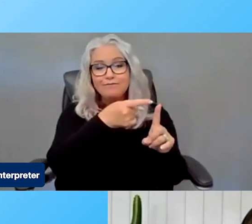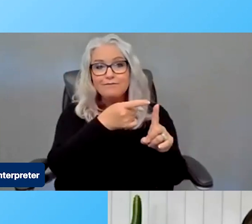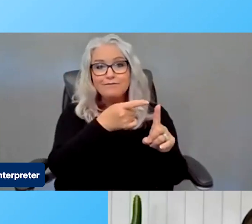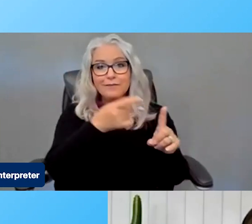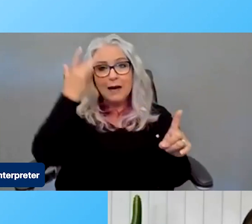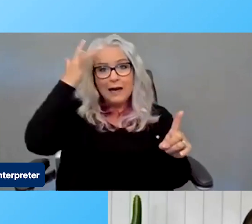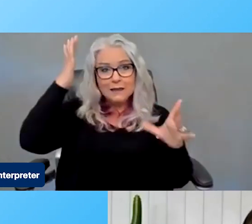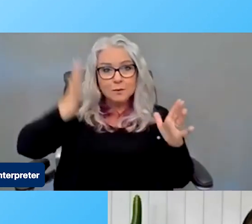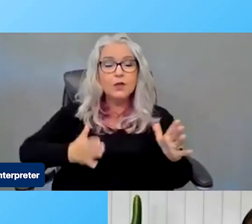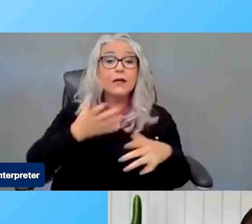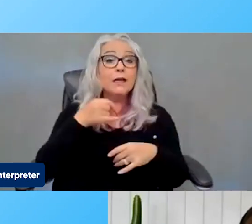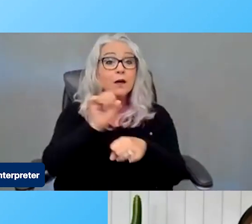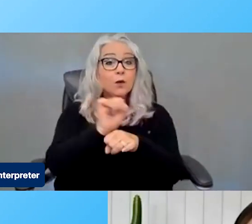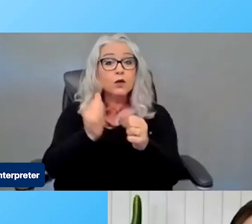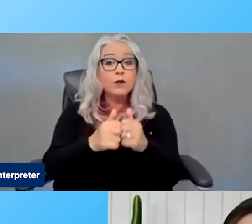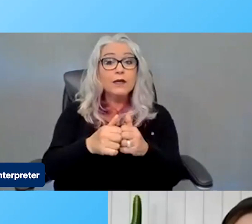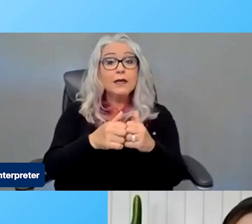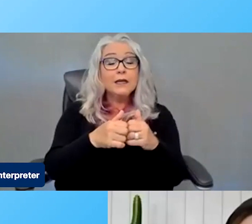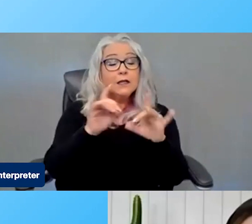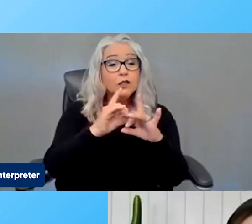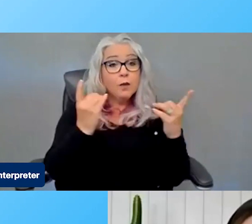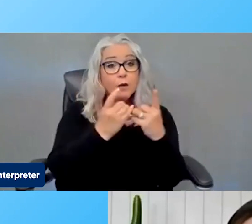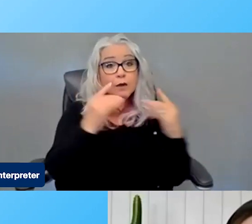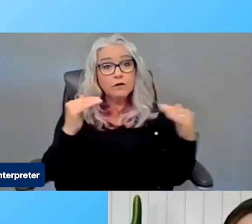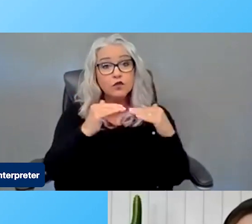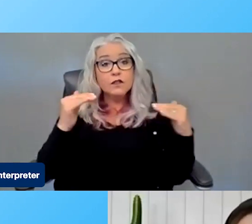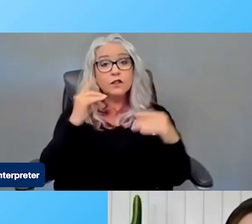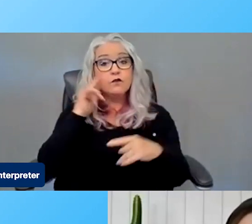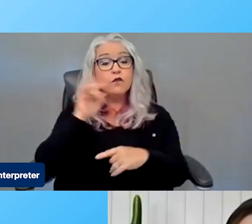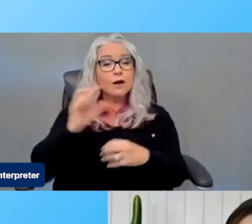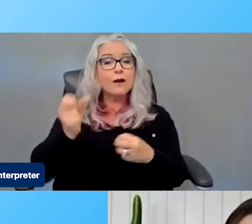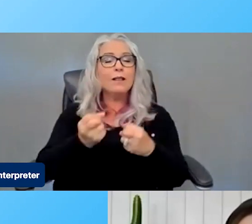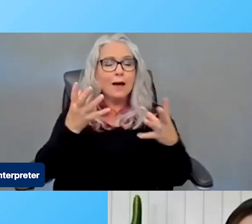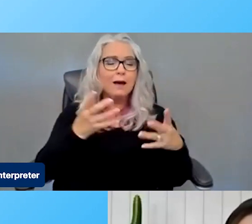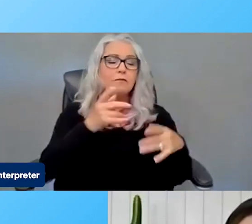department of justice. And a variety of public interests and private law firms